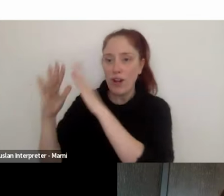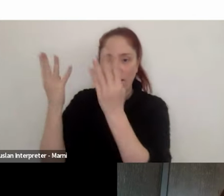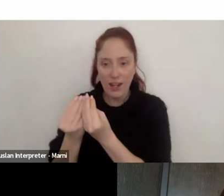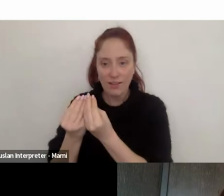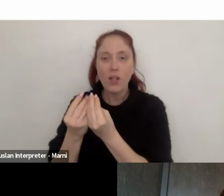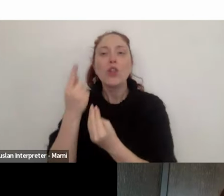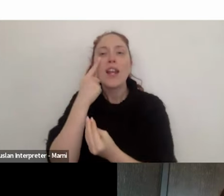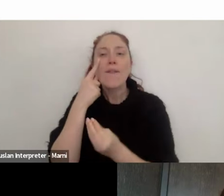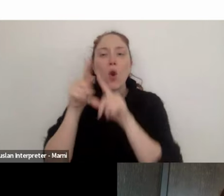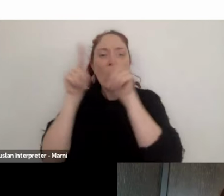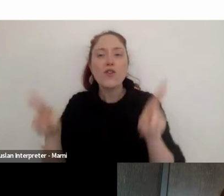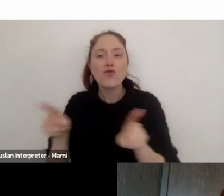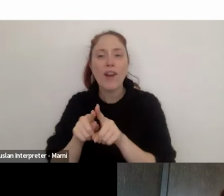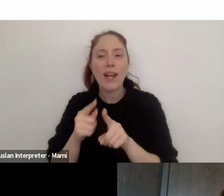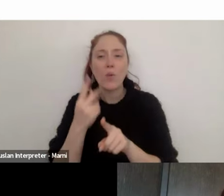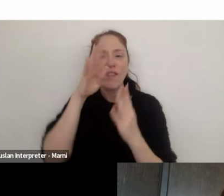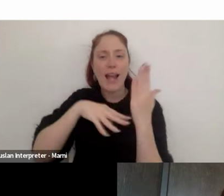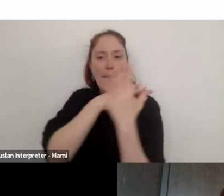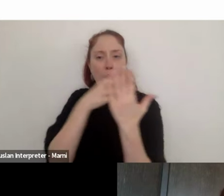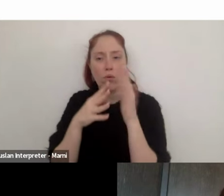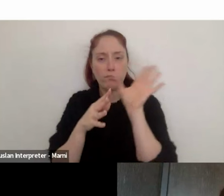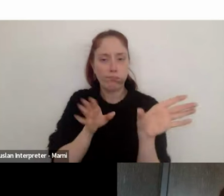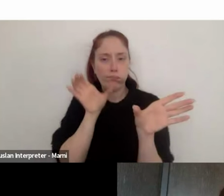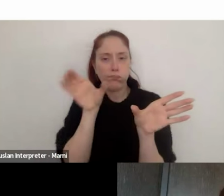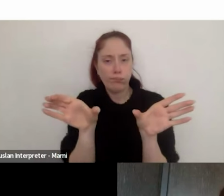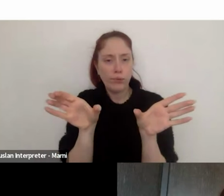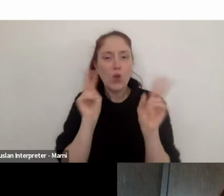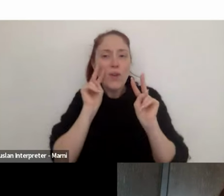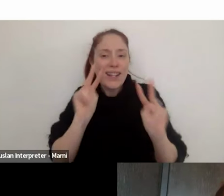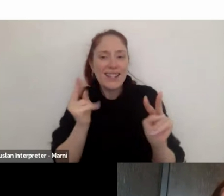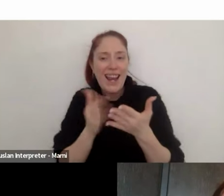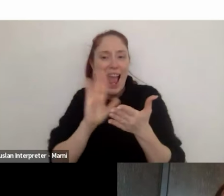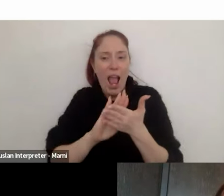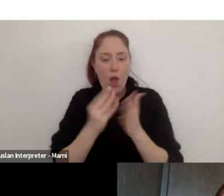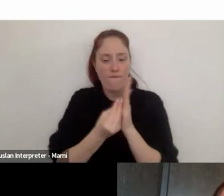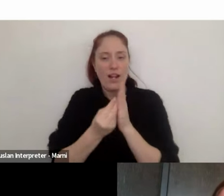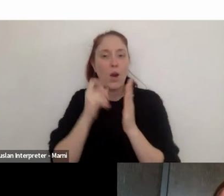the different kinds of activities that each investment stream will support.